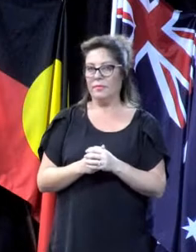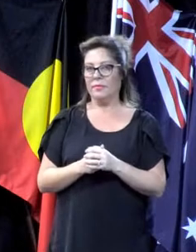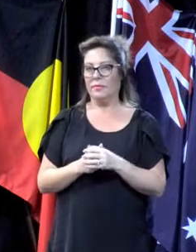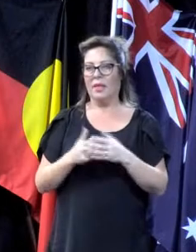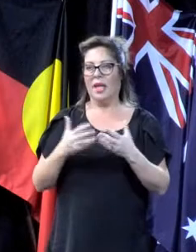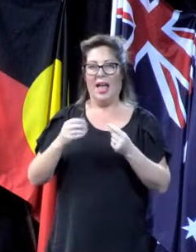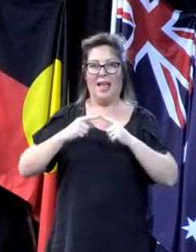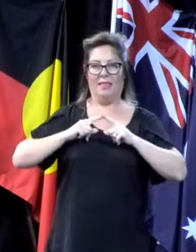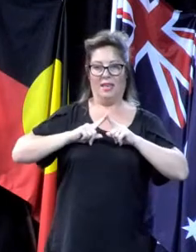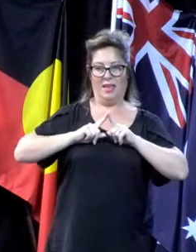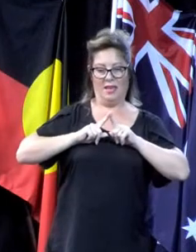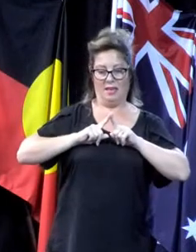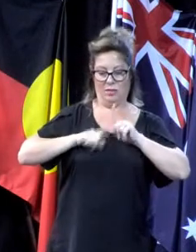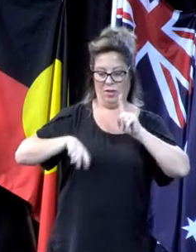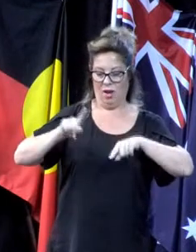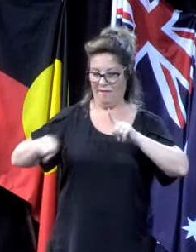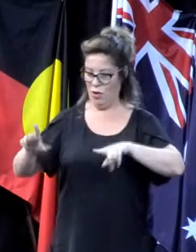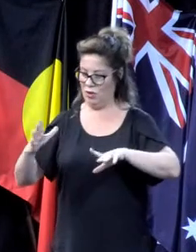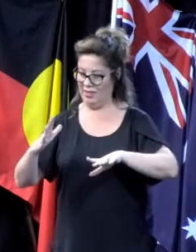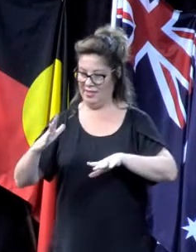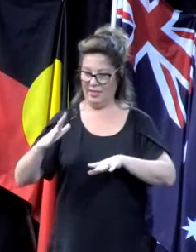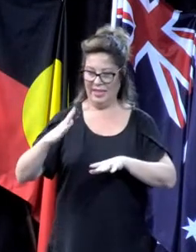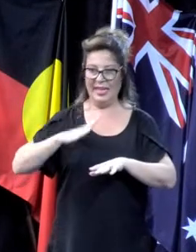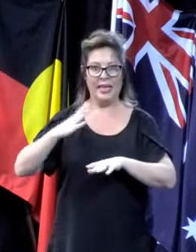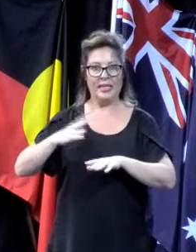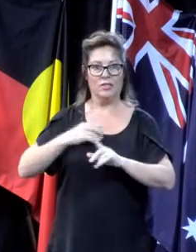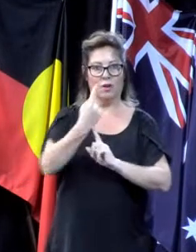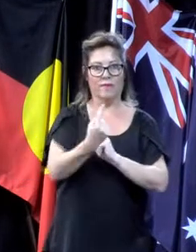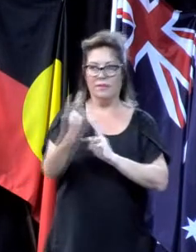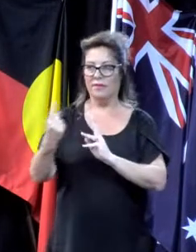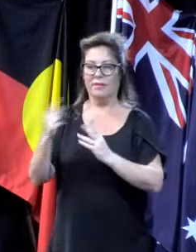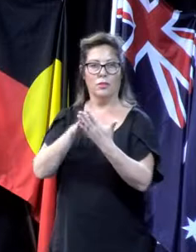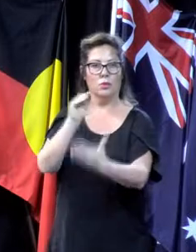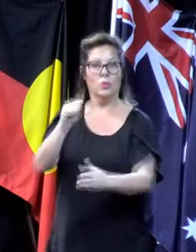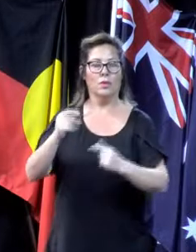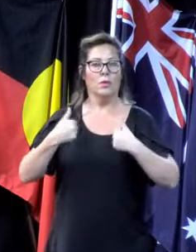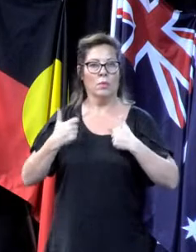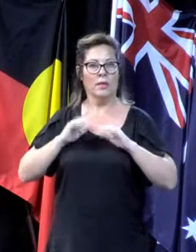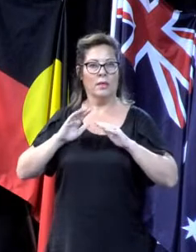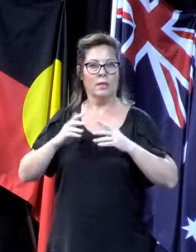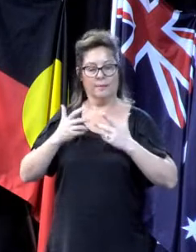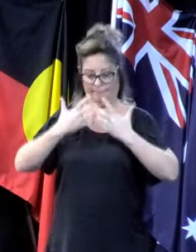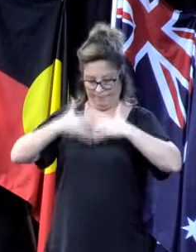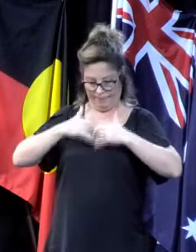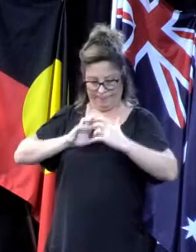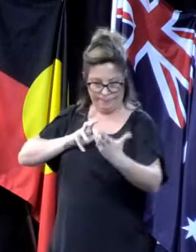Alright, I'm going to go one by one and go through what's - recent years and the developments.